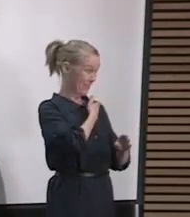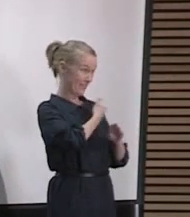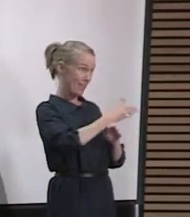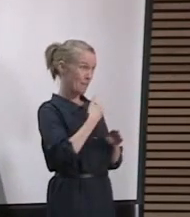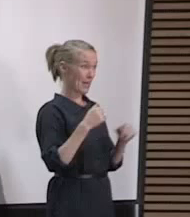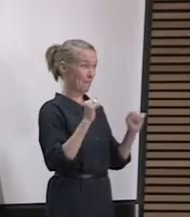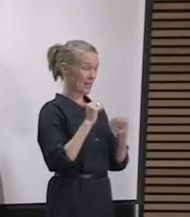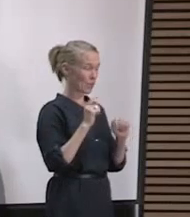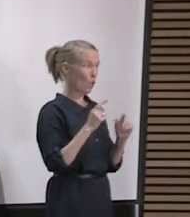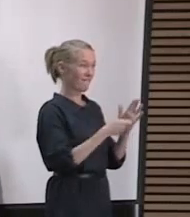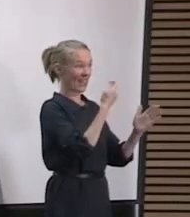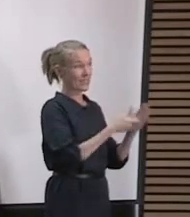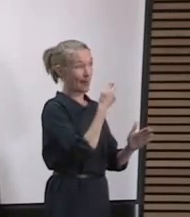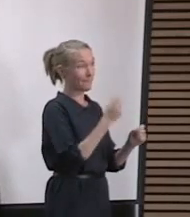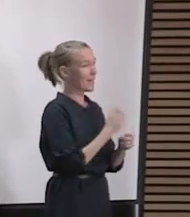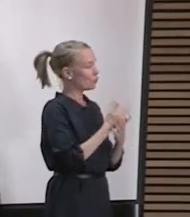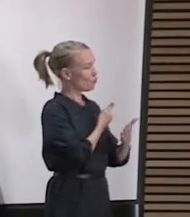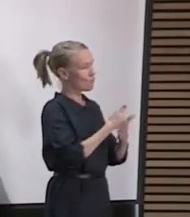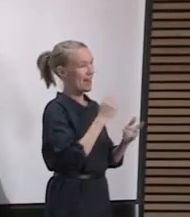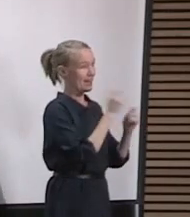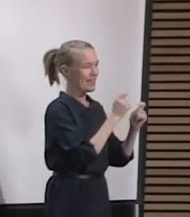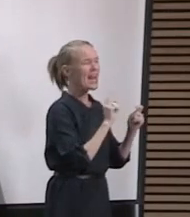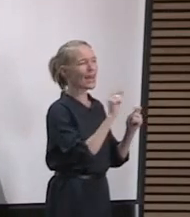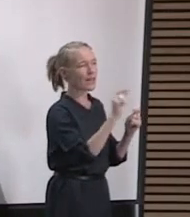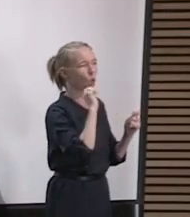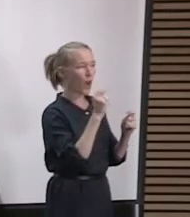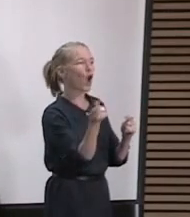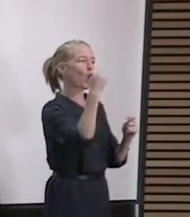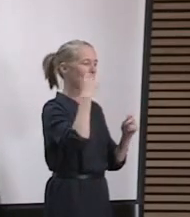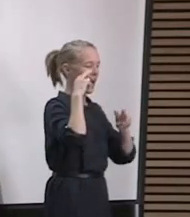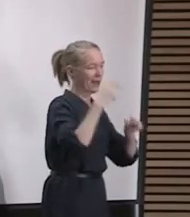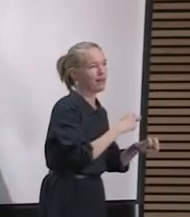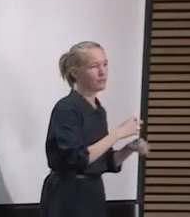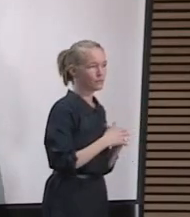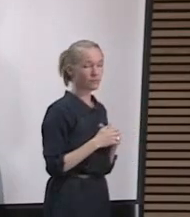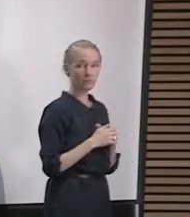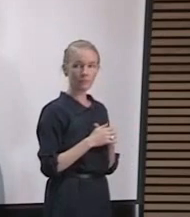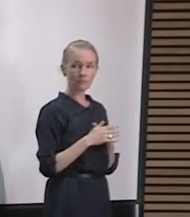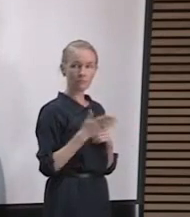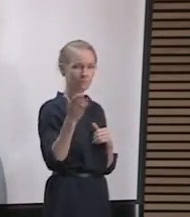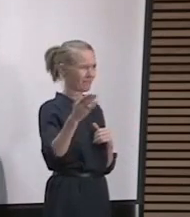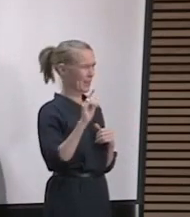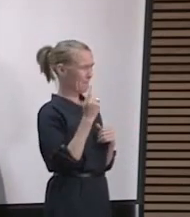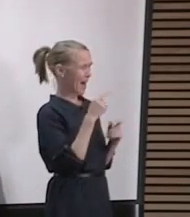honest, I have been pretty busy with the current response and getting testing for the current outbreak. That is